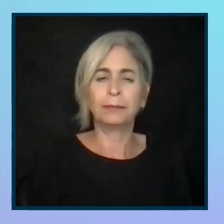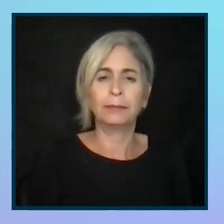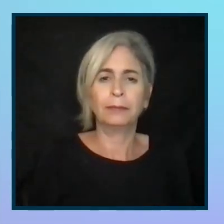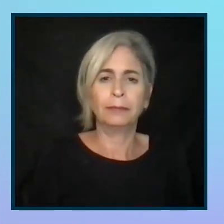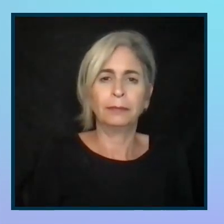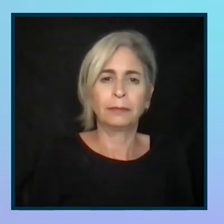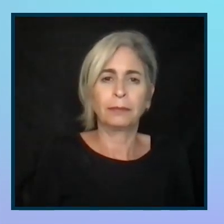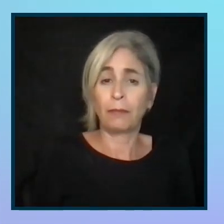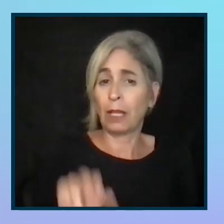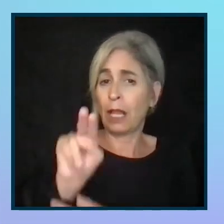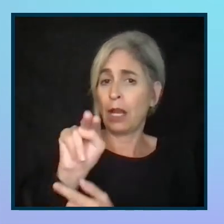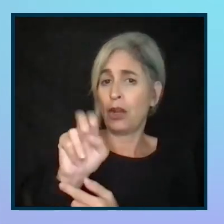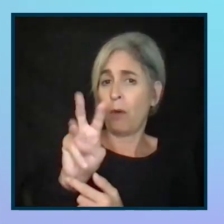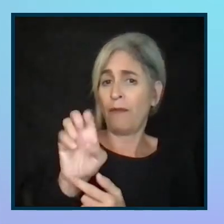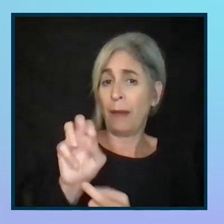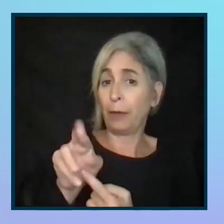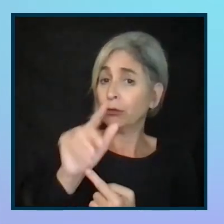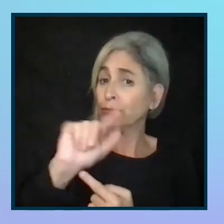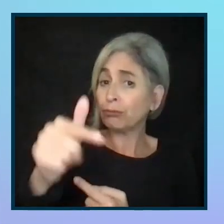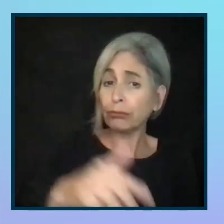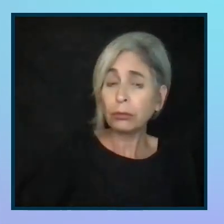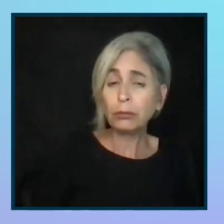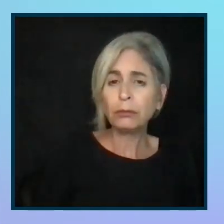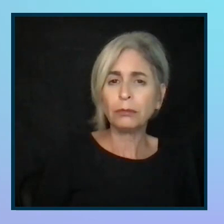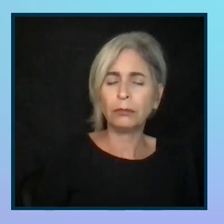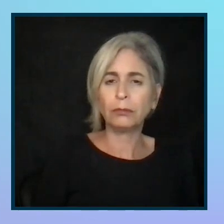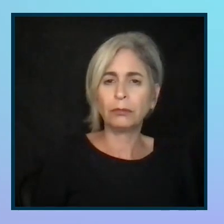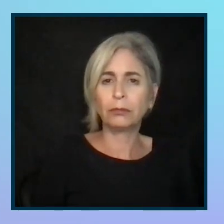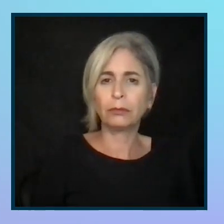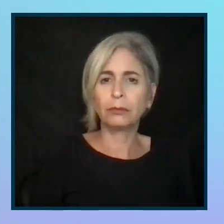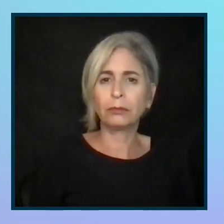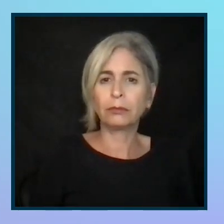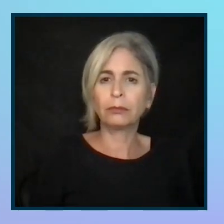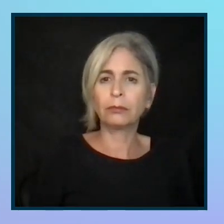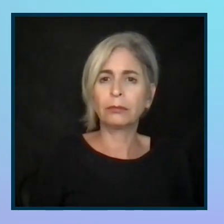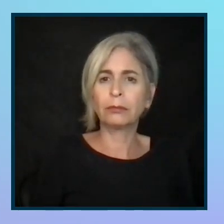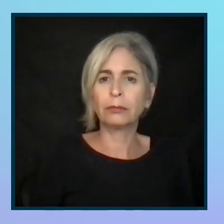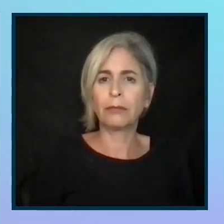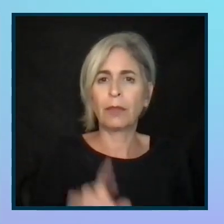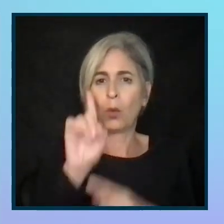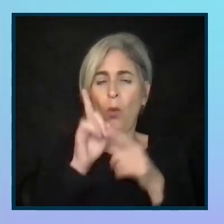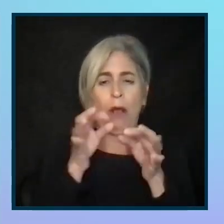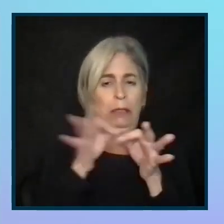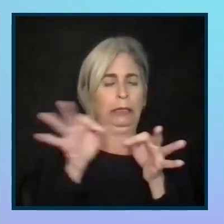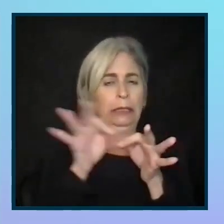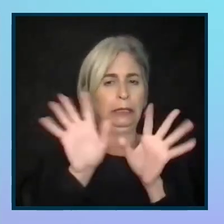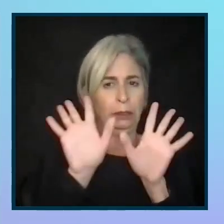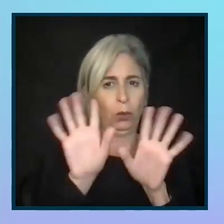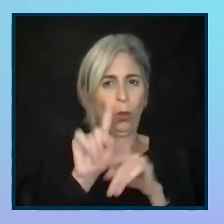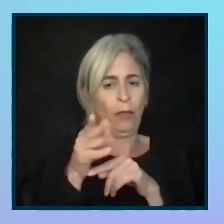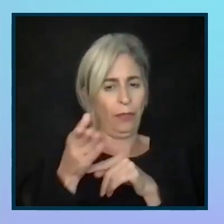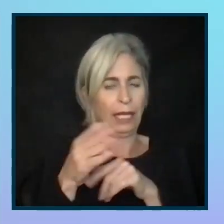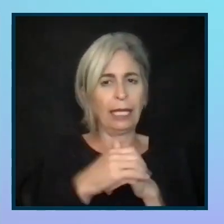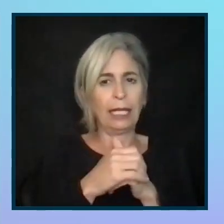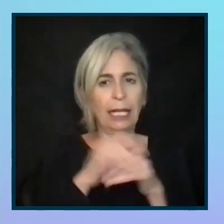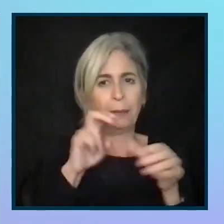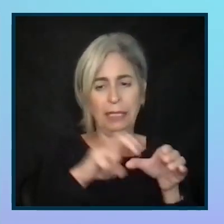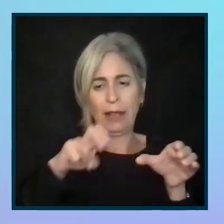And November, let's go to you. I'm just gonna make one little thing. I'm gonna step out on my soapbox,